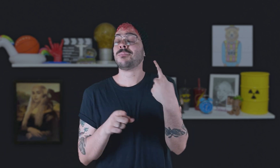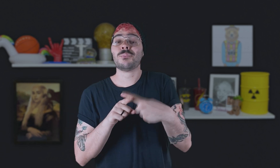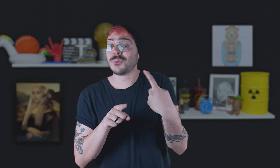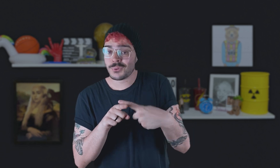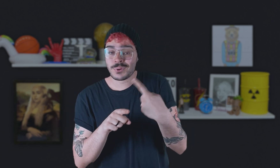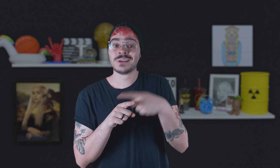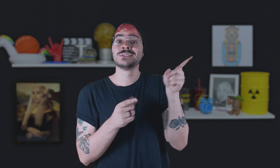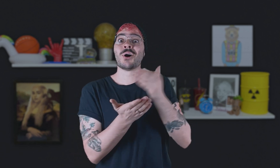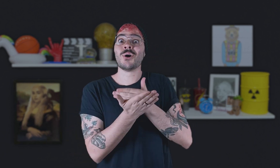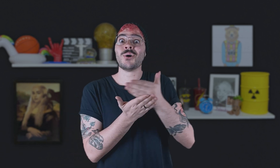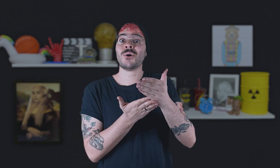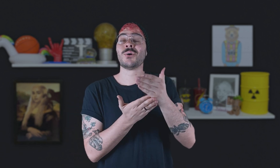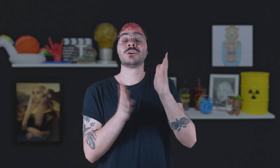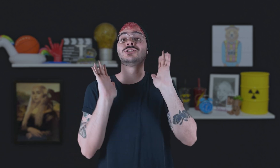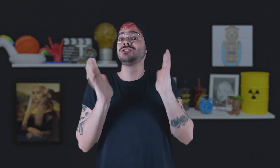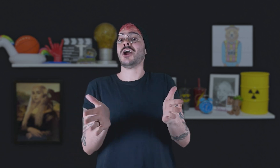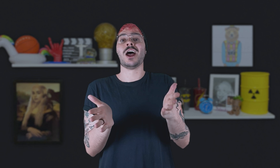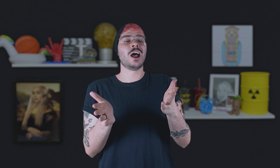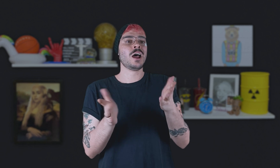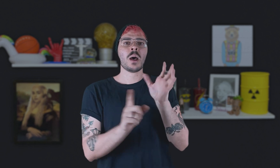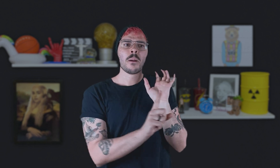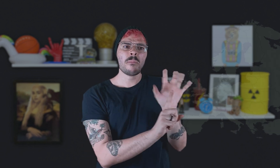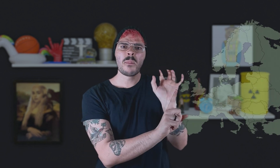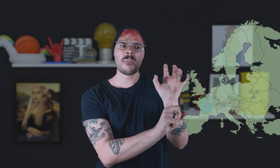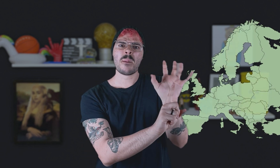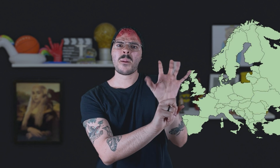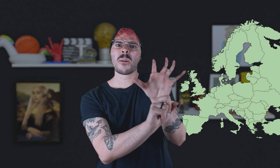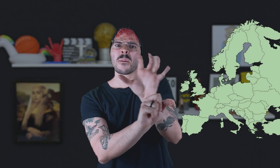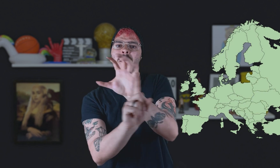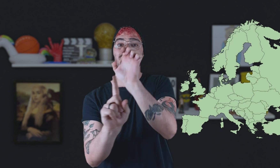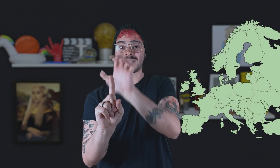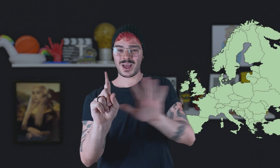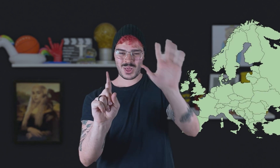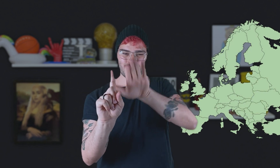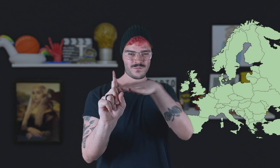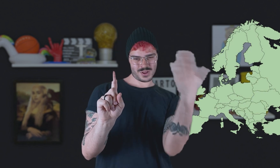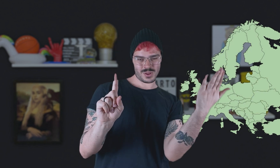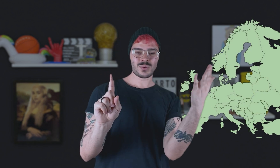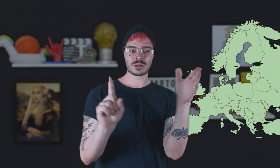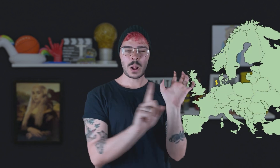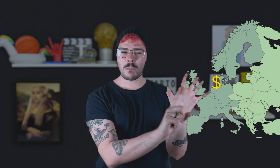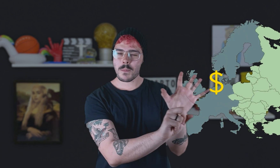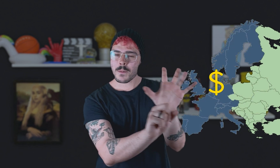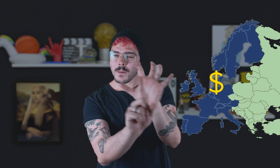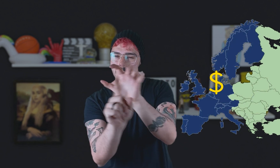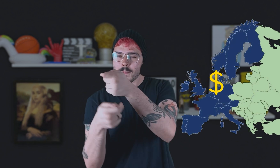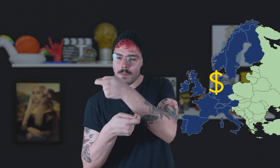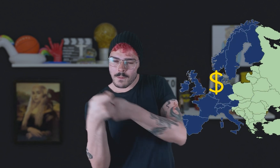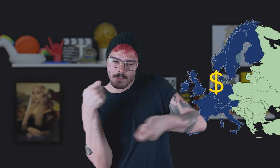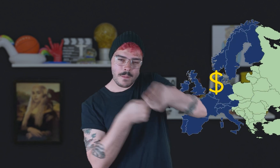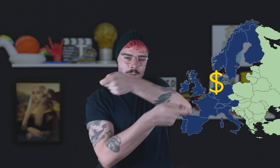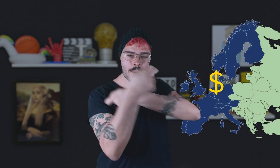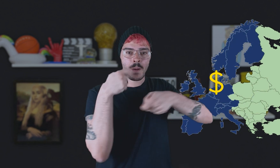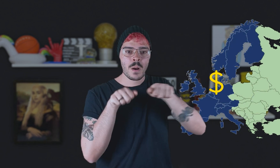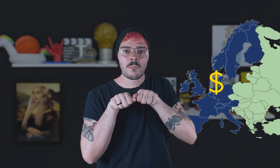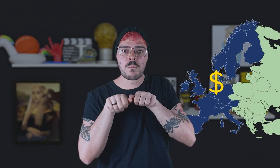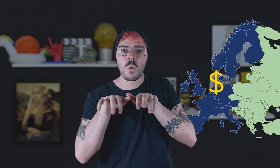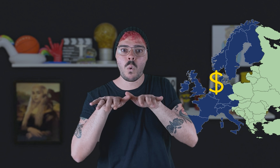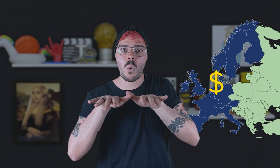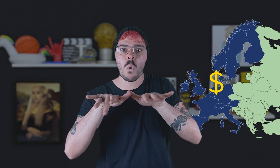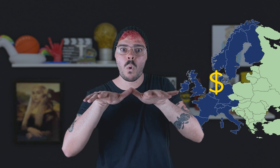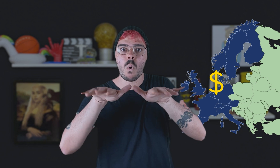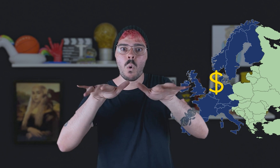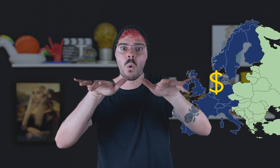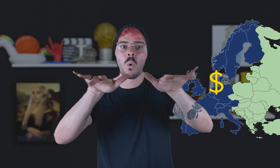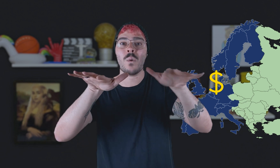by increasing the capitalist influence in Western Europe,